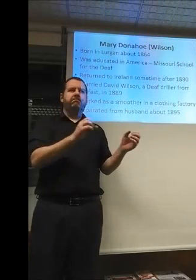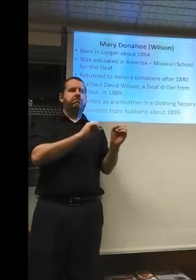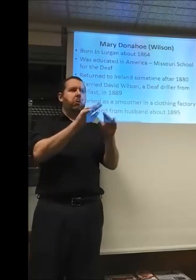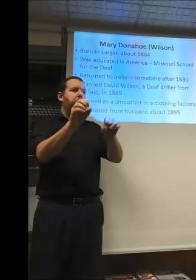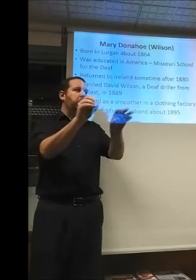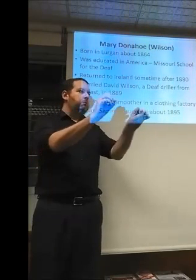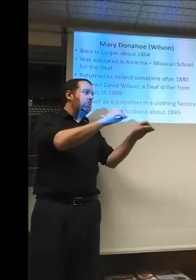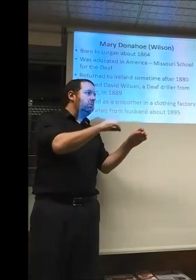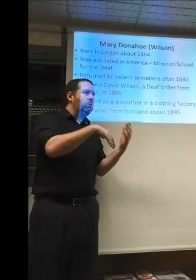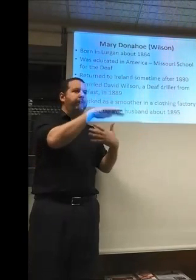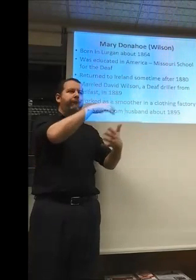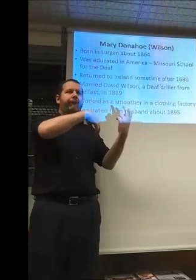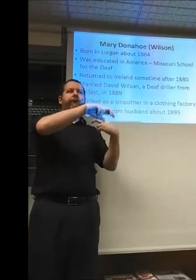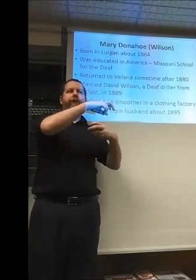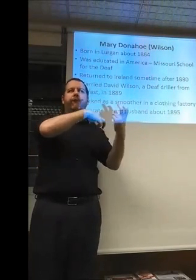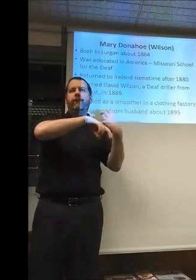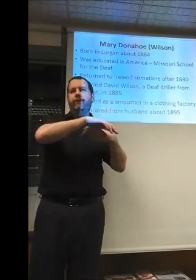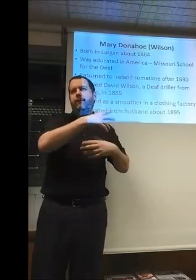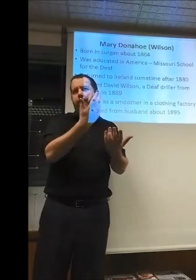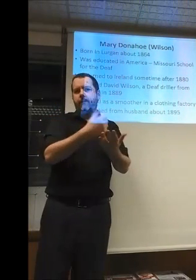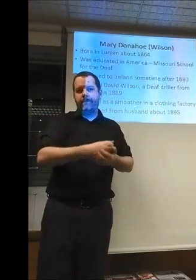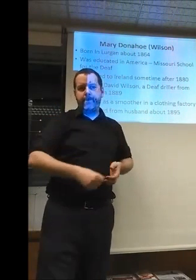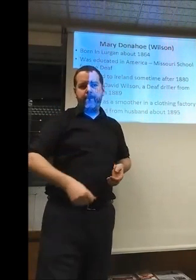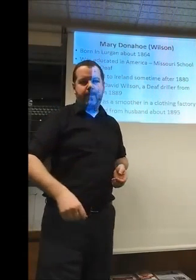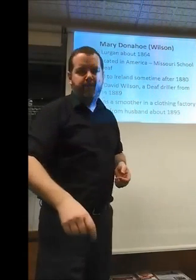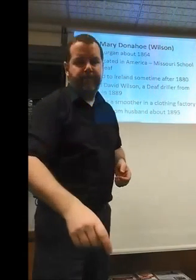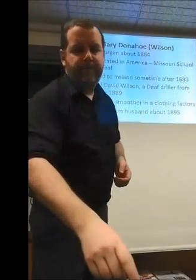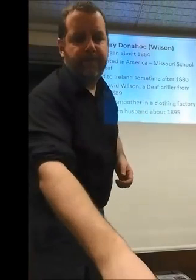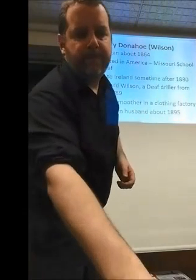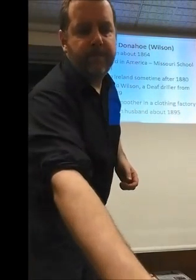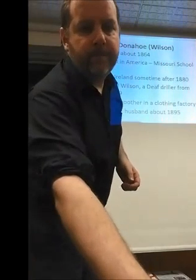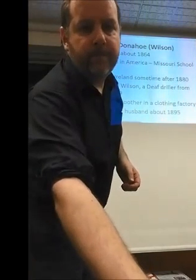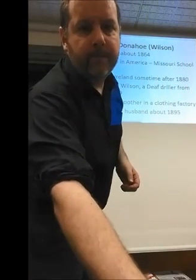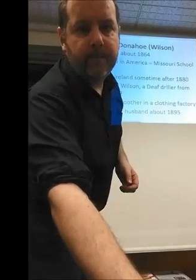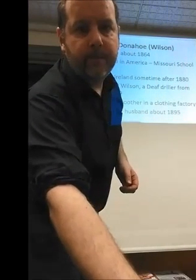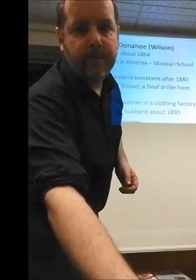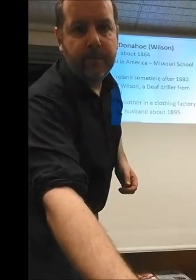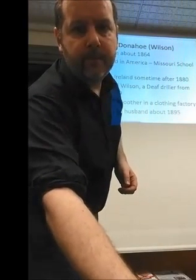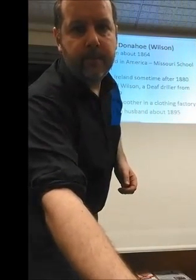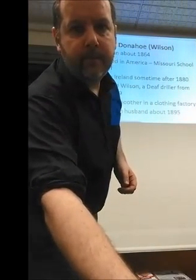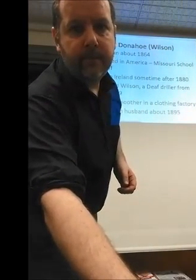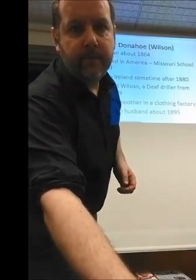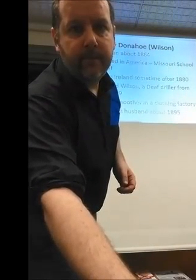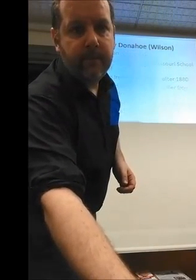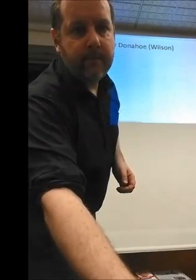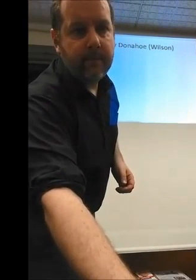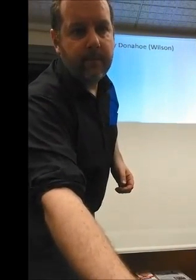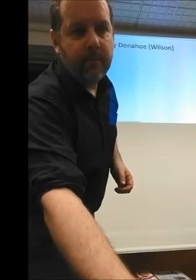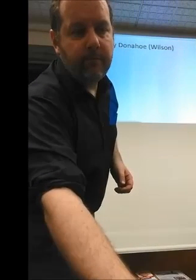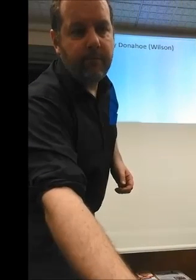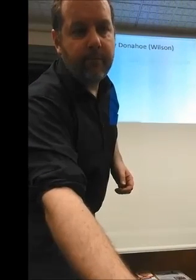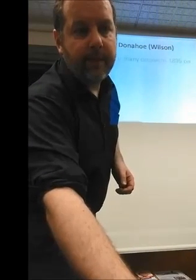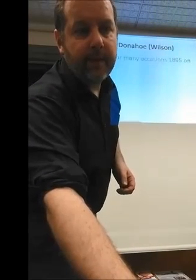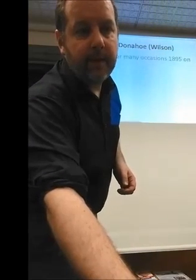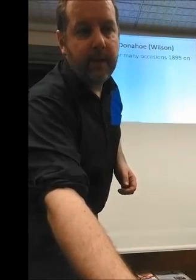Do you know where this is?